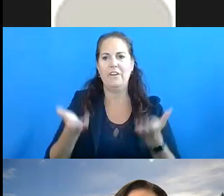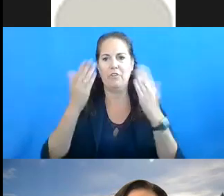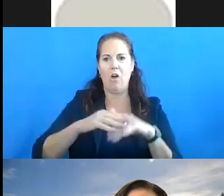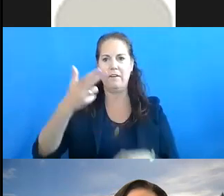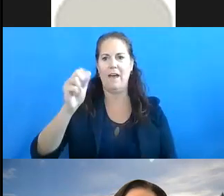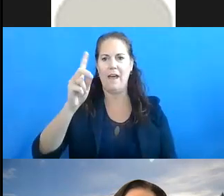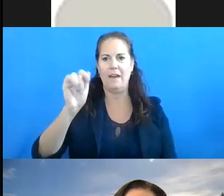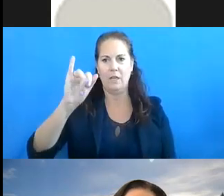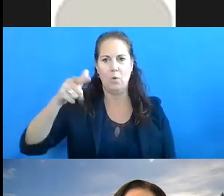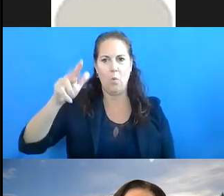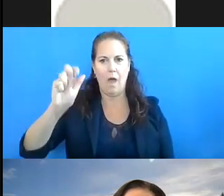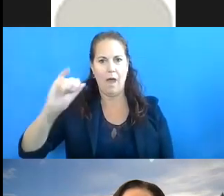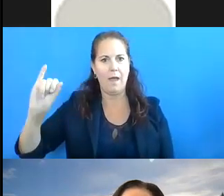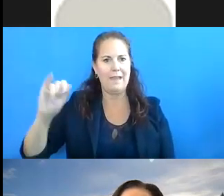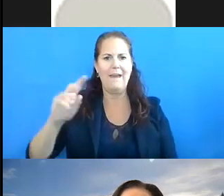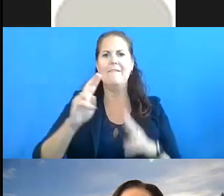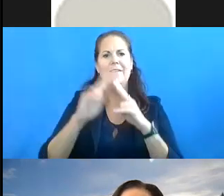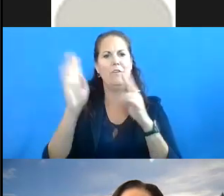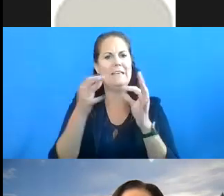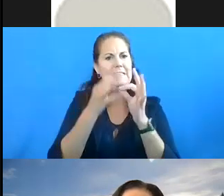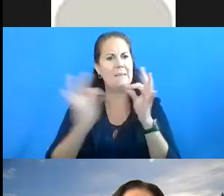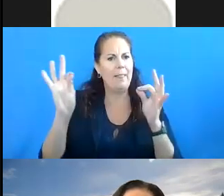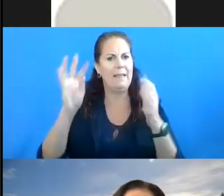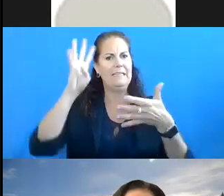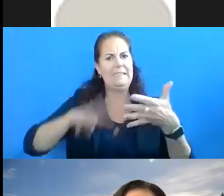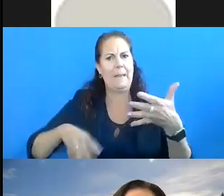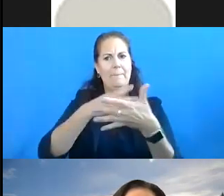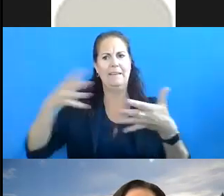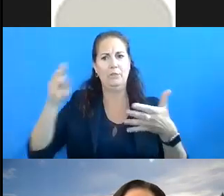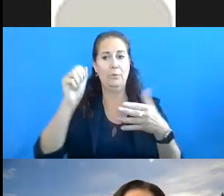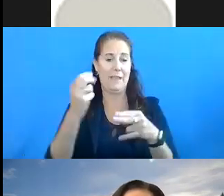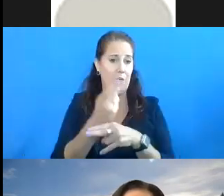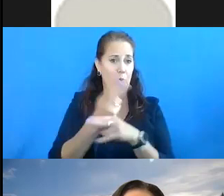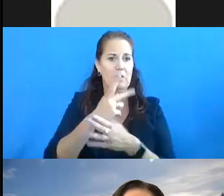but it is a very simple template that you can use. Your project name on top,